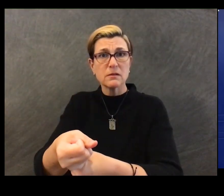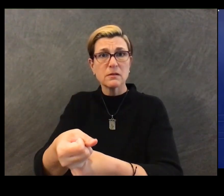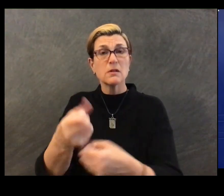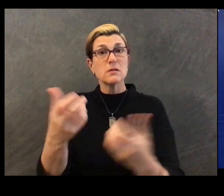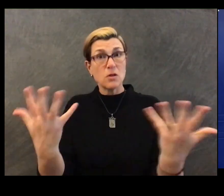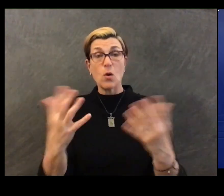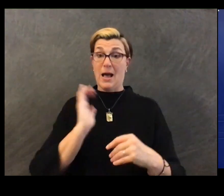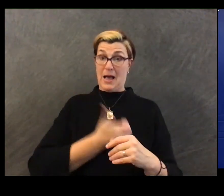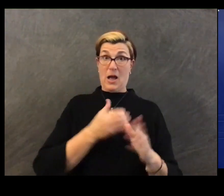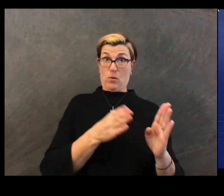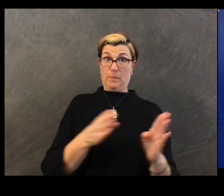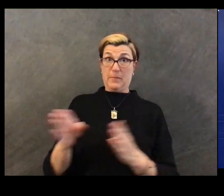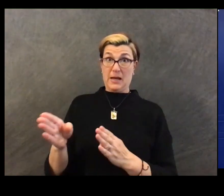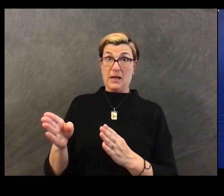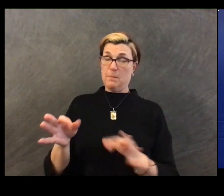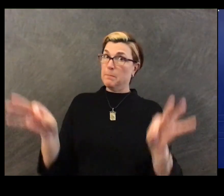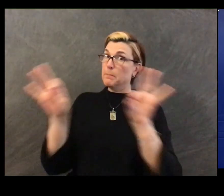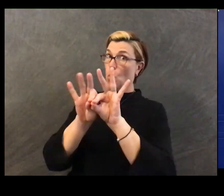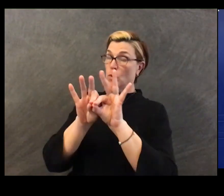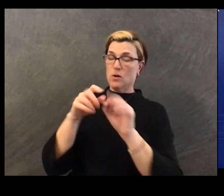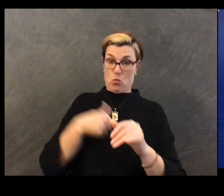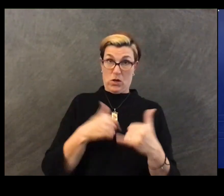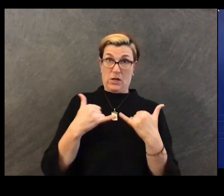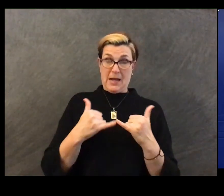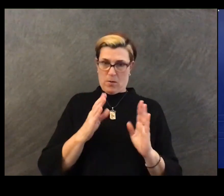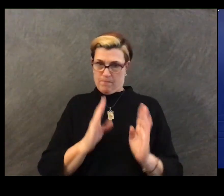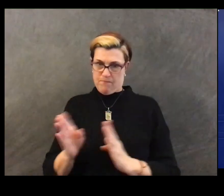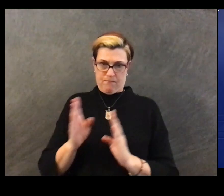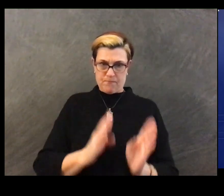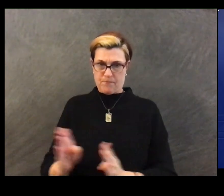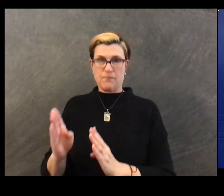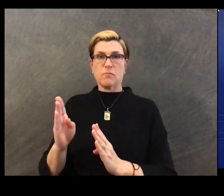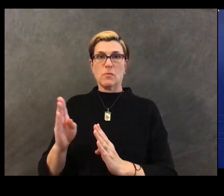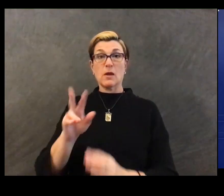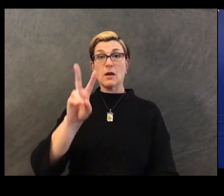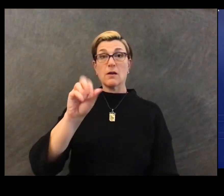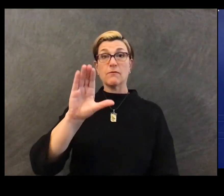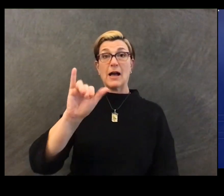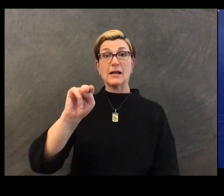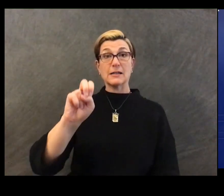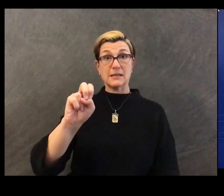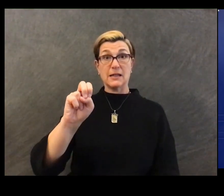public to embrace the influenza vaccine and thereby minimize the impact of flu